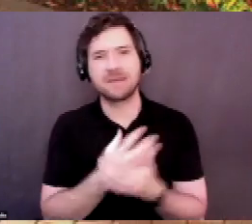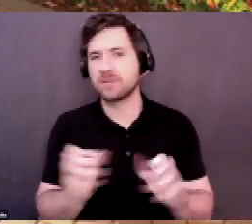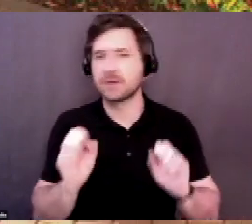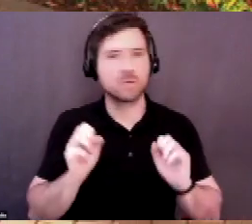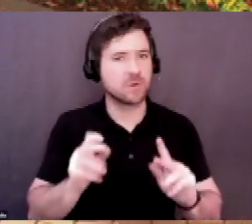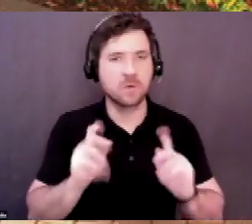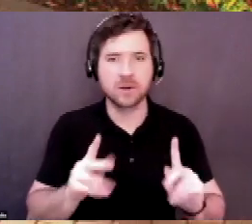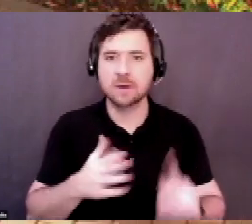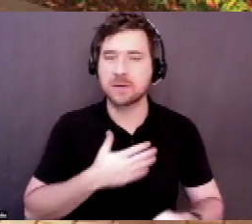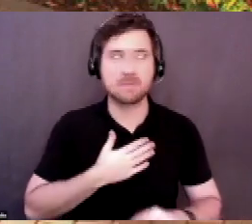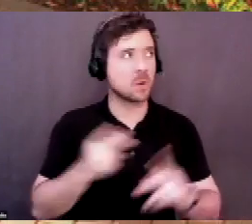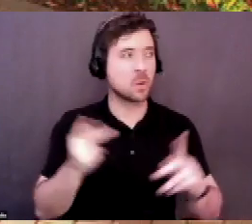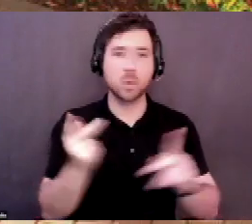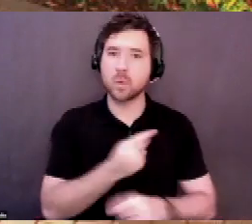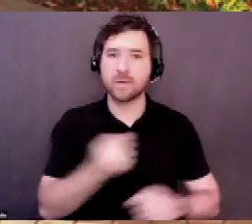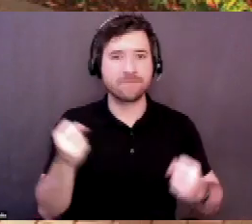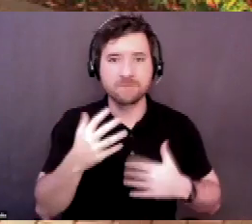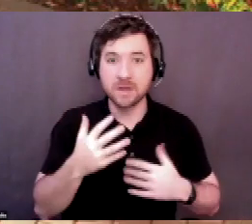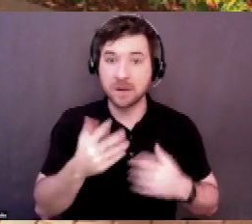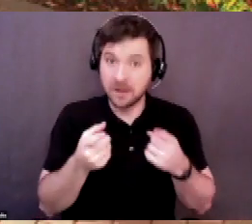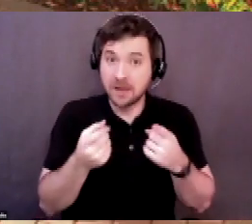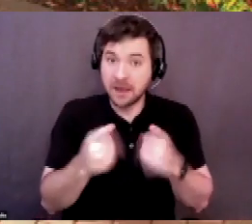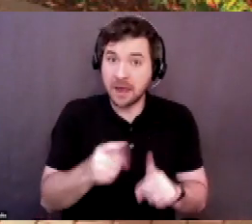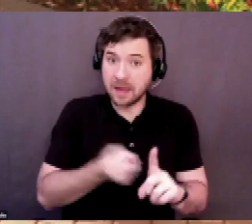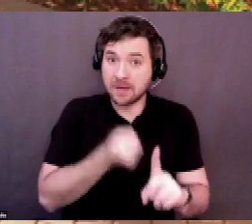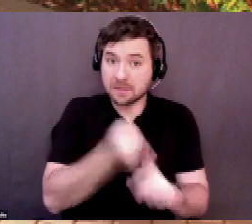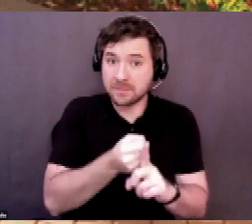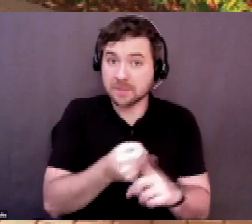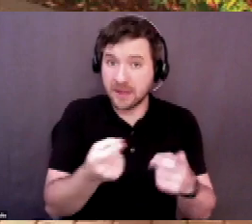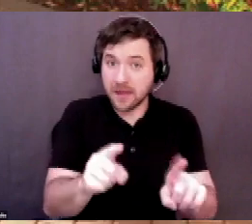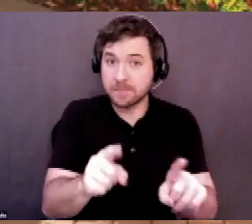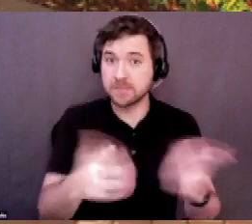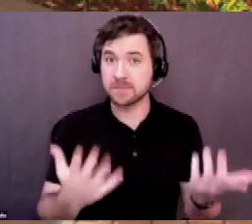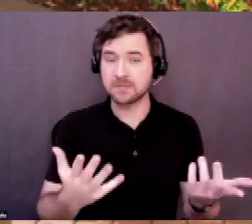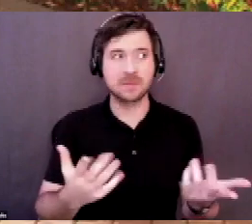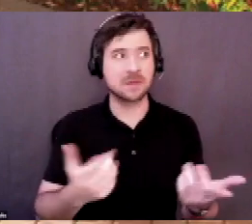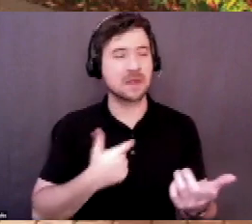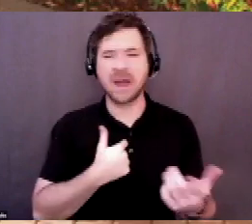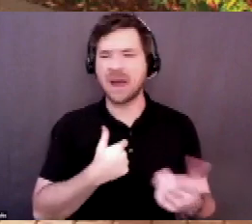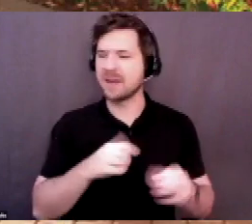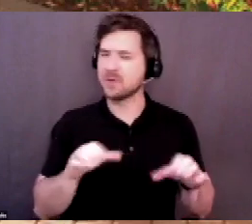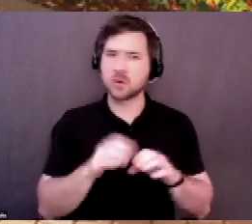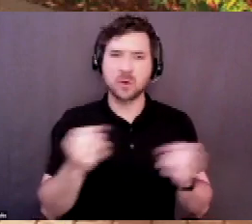I had done everything right. I was so excited. I was so proud of my body for